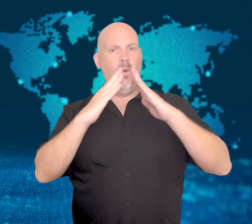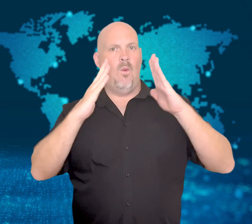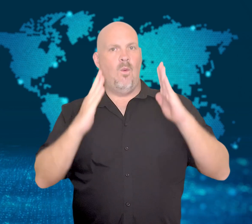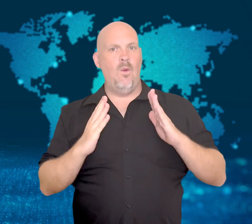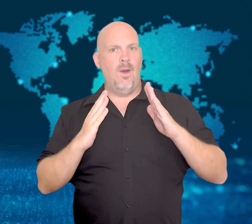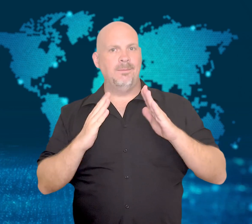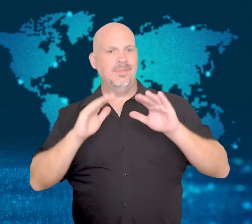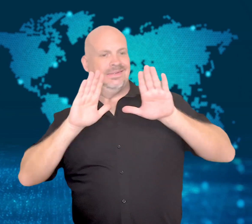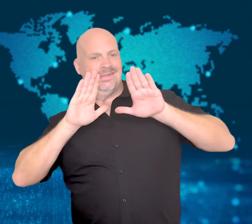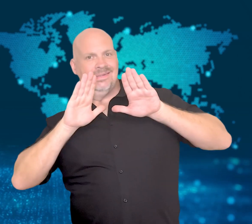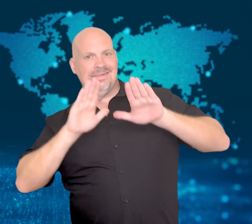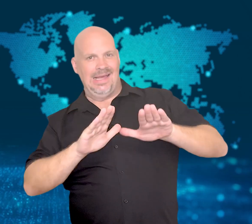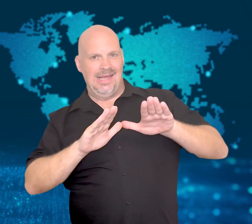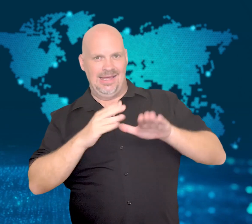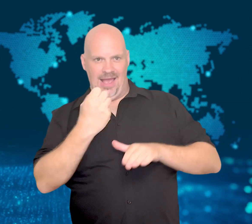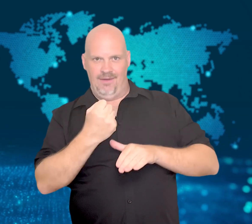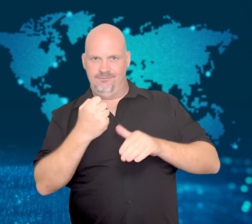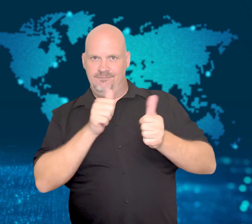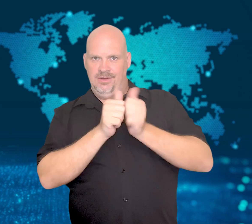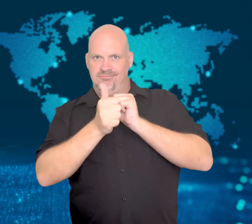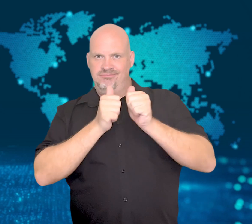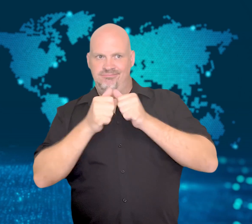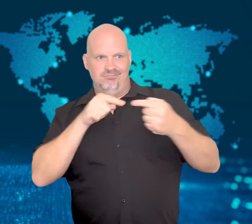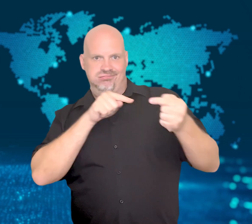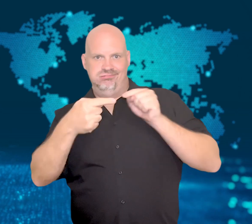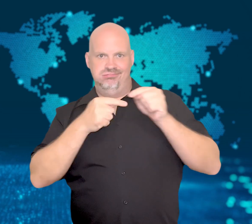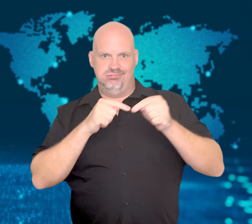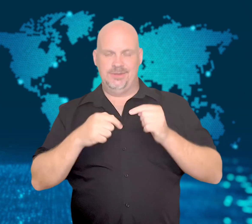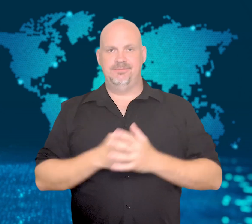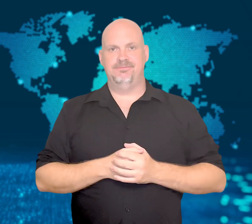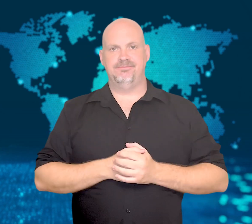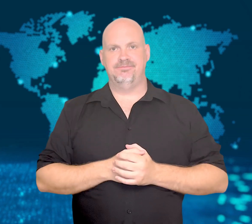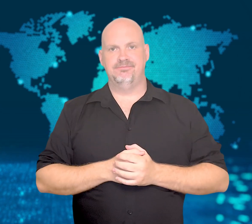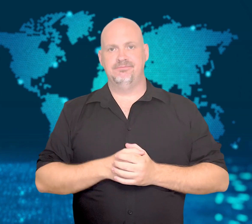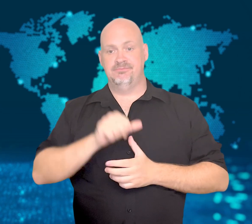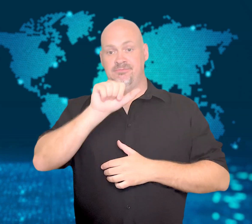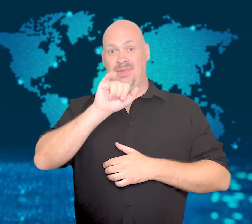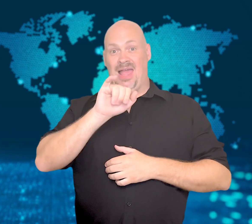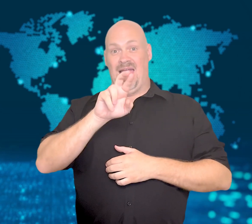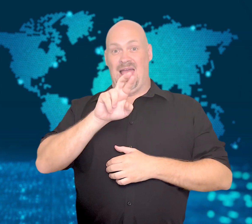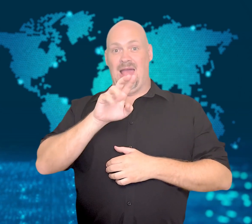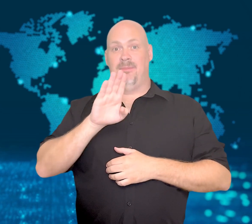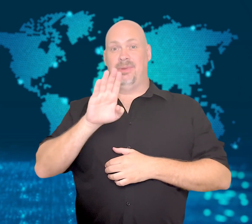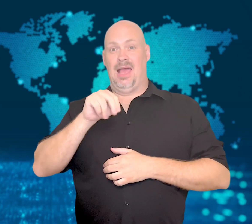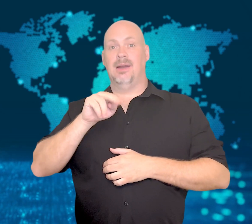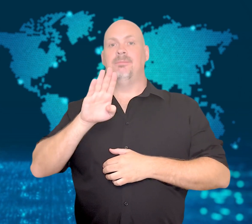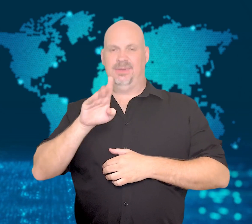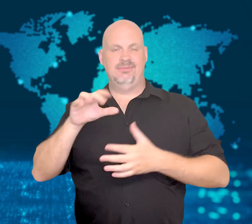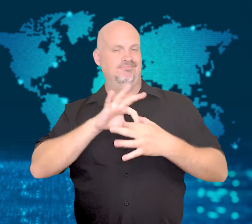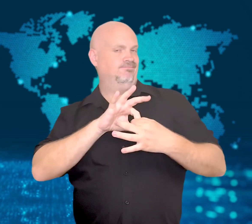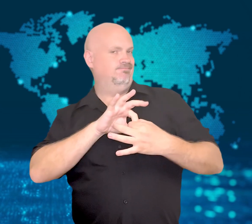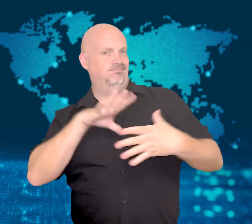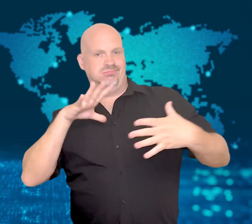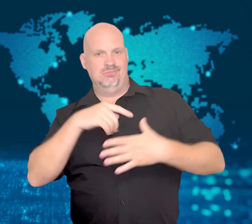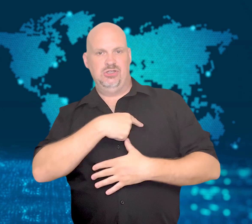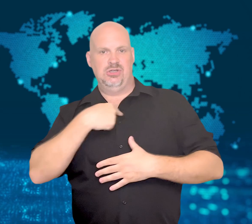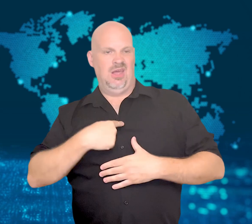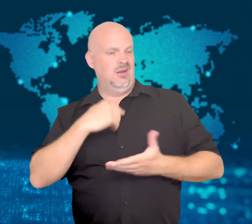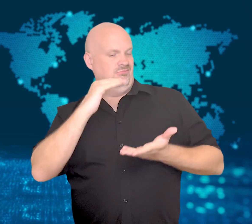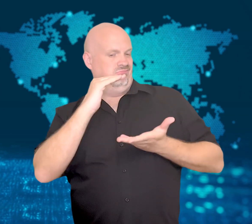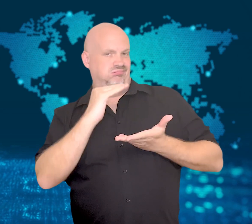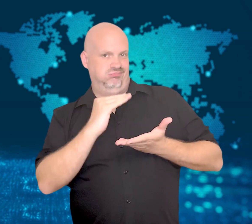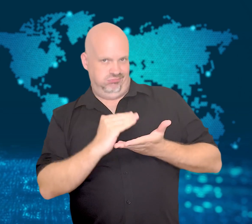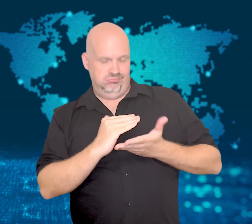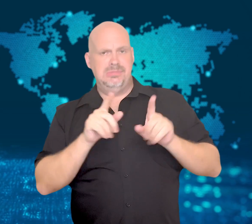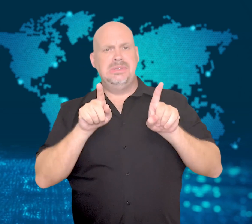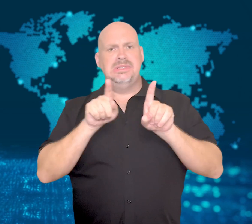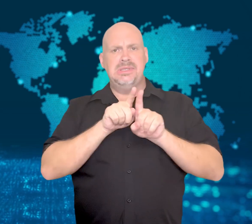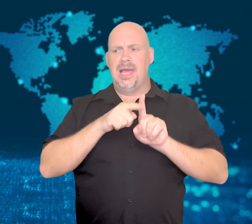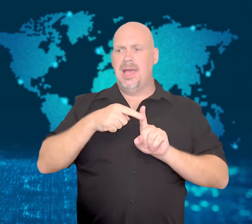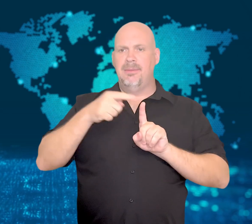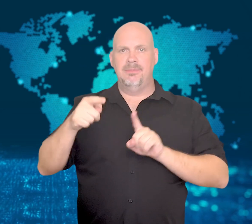There is also increasing competition from Chinese-owned home-rental platforms